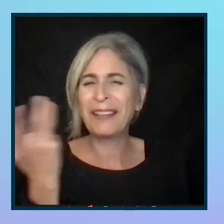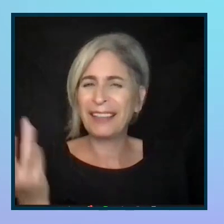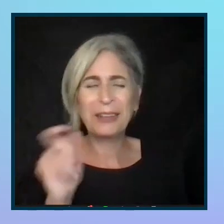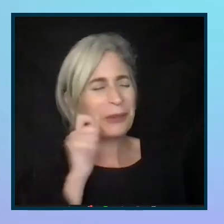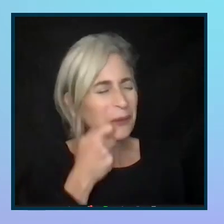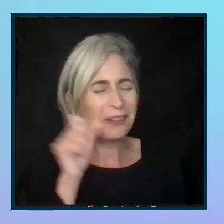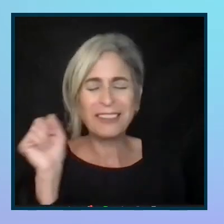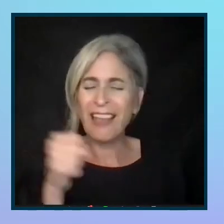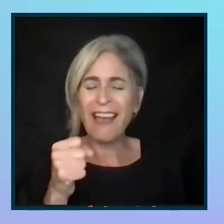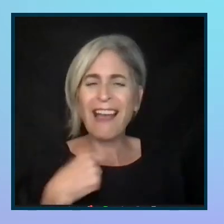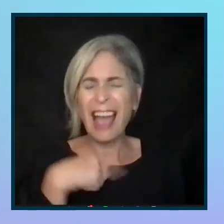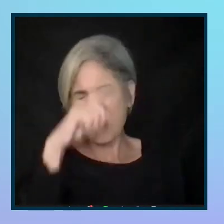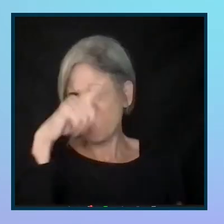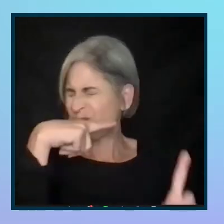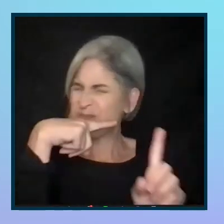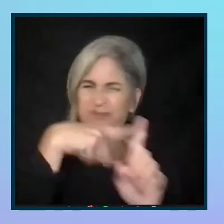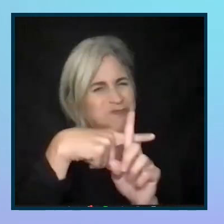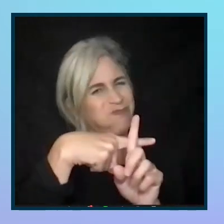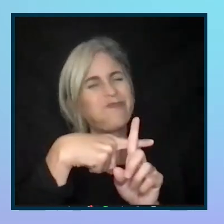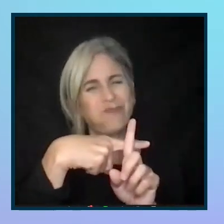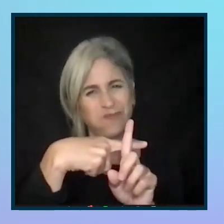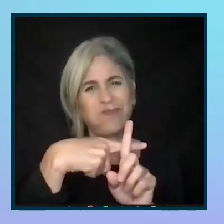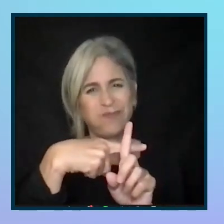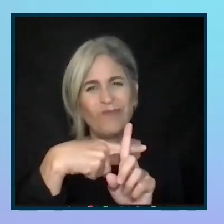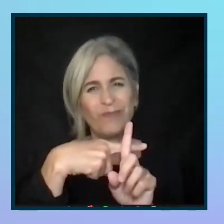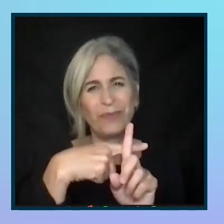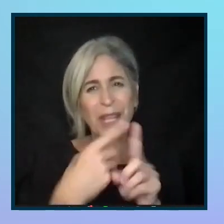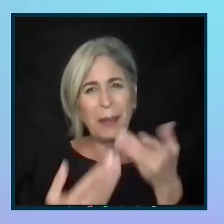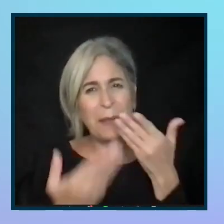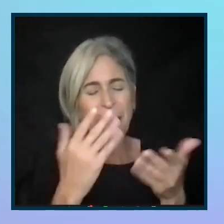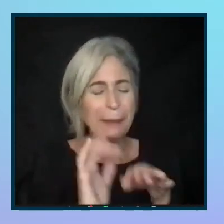So I'm optimistic, and maybe it's, I'm still early days,